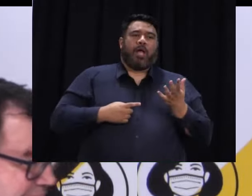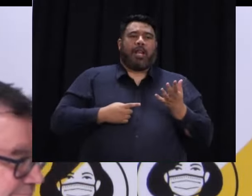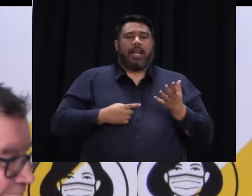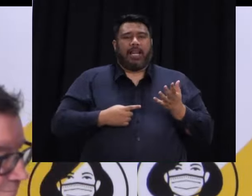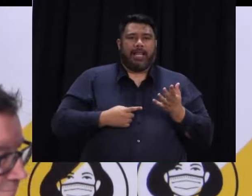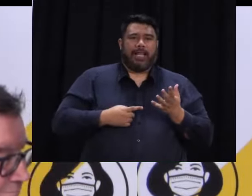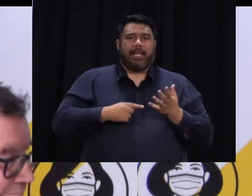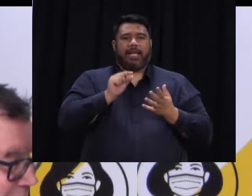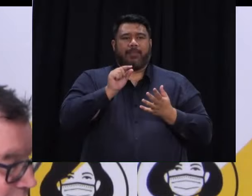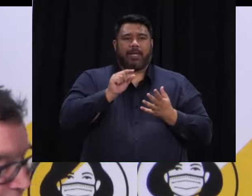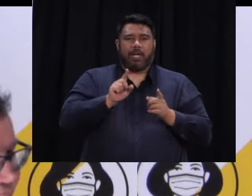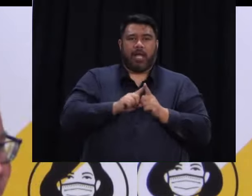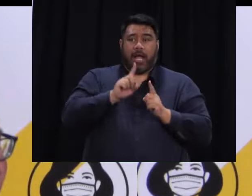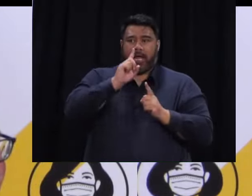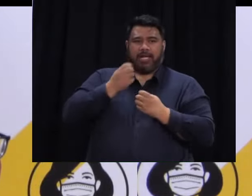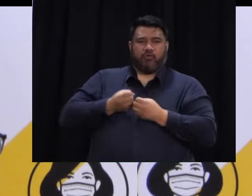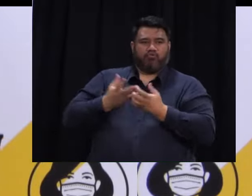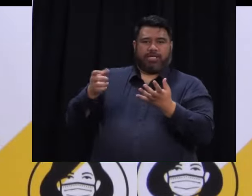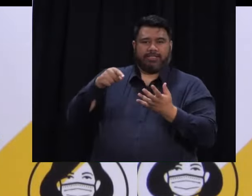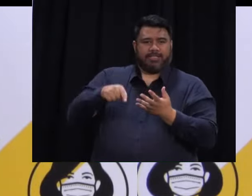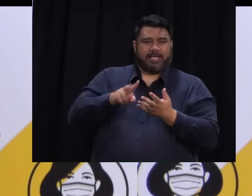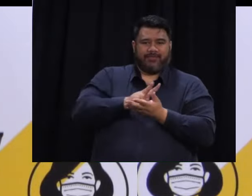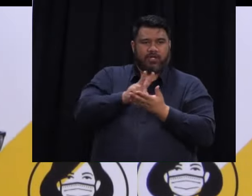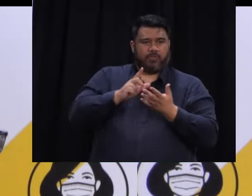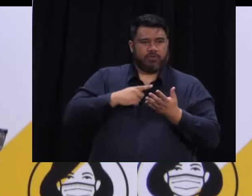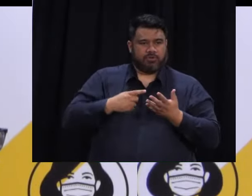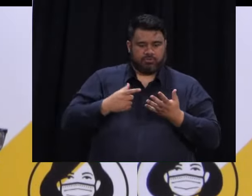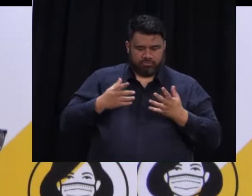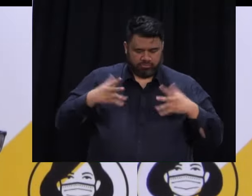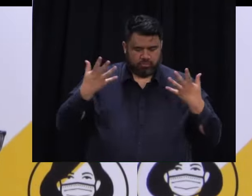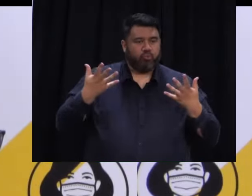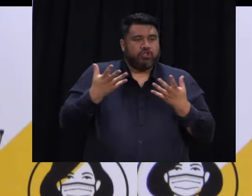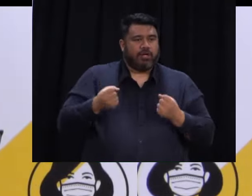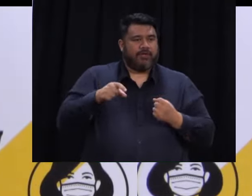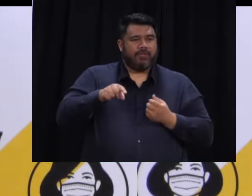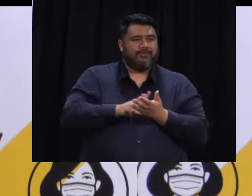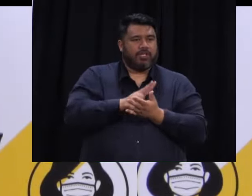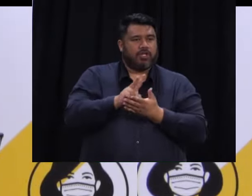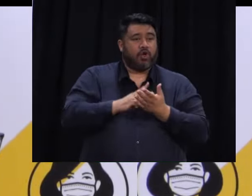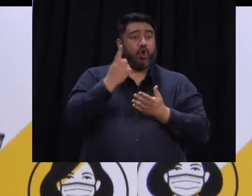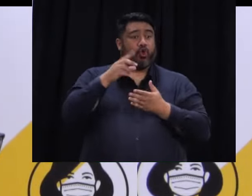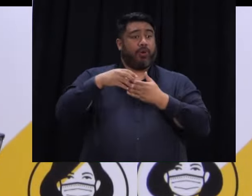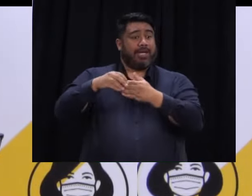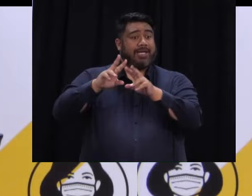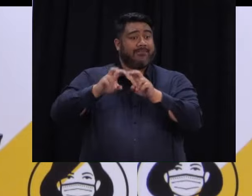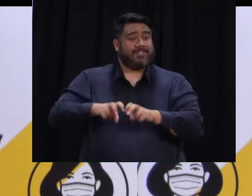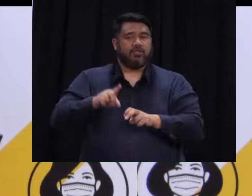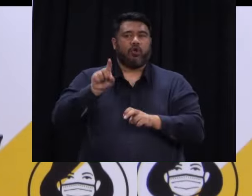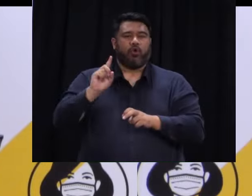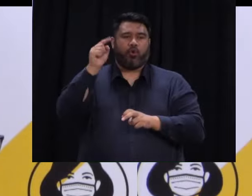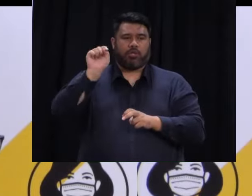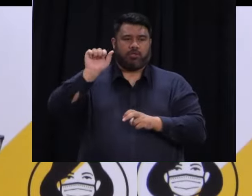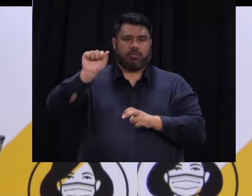crown plaza. If not, why not? I can say it is like an Oao